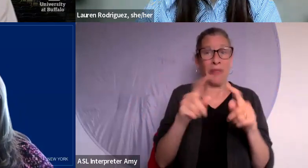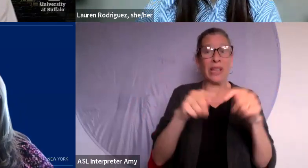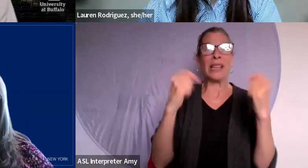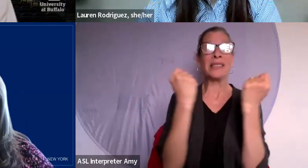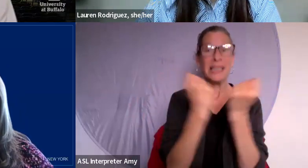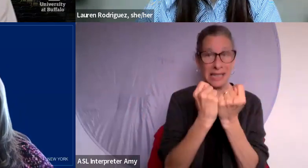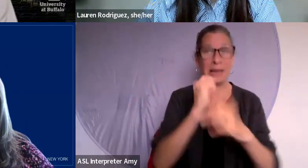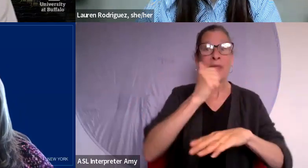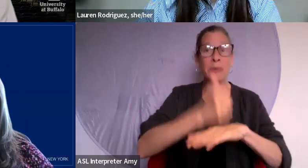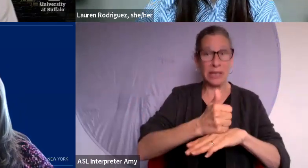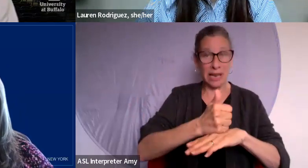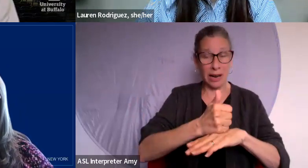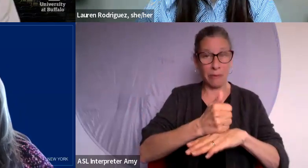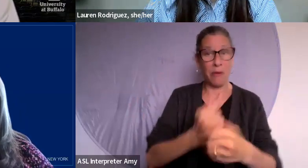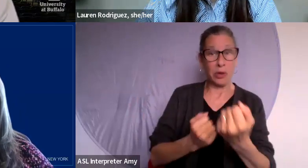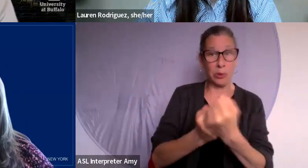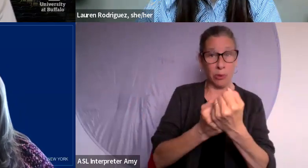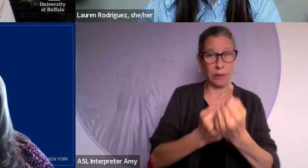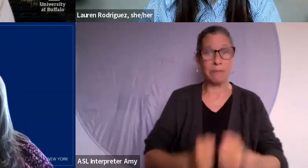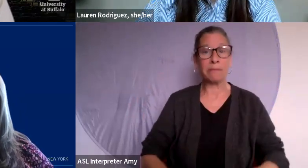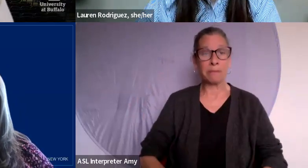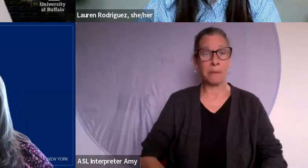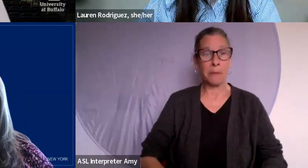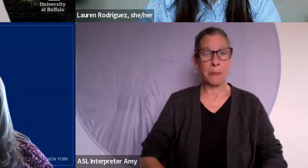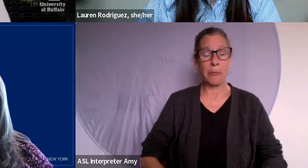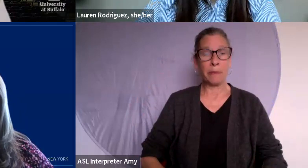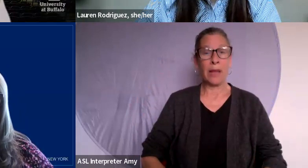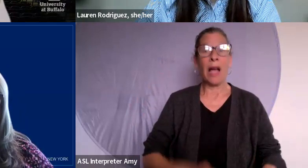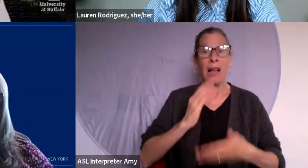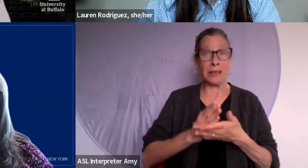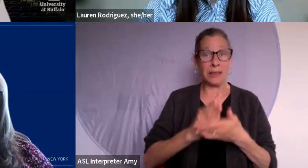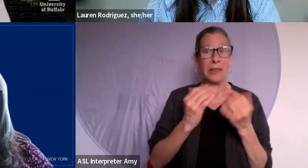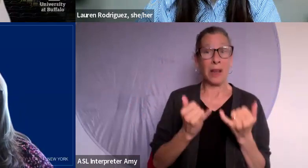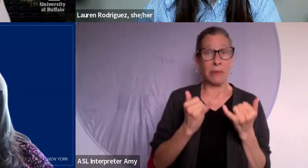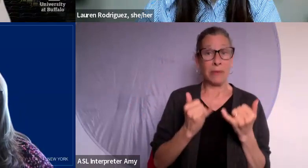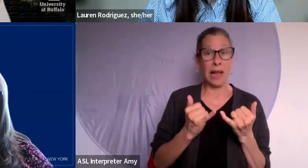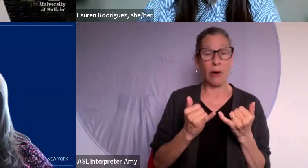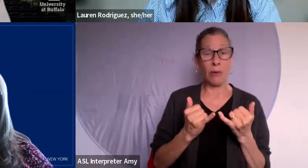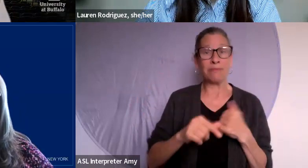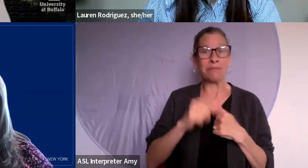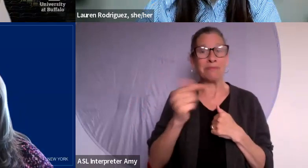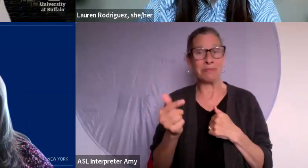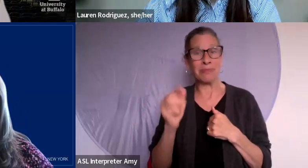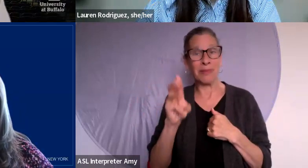brought on for support. So that's where I'll end. And at this point, I'm happy to turn it over to Mark who's going to talk